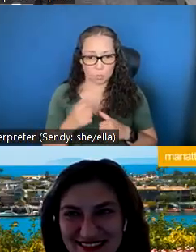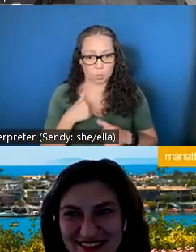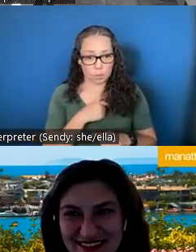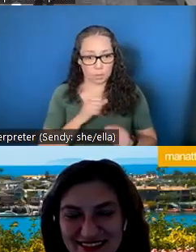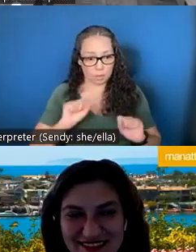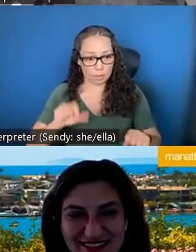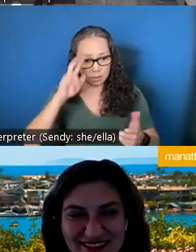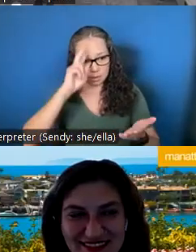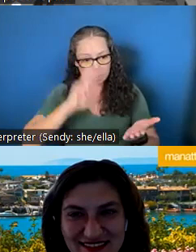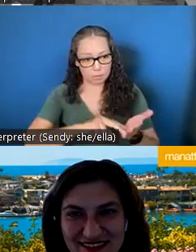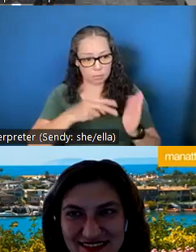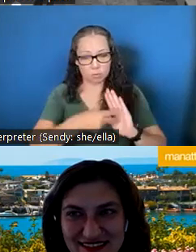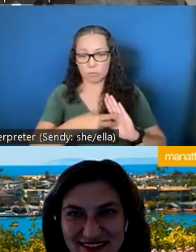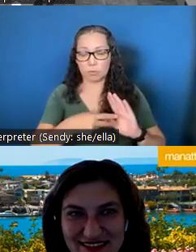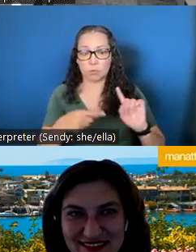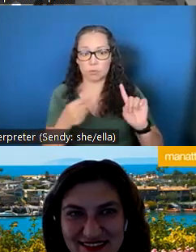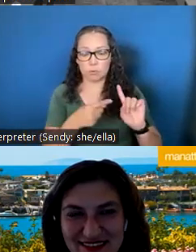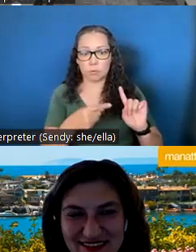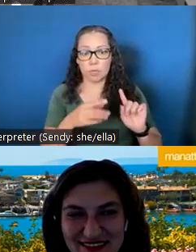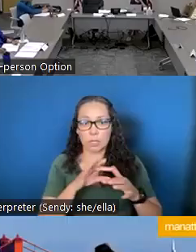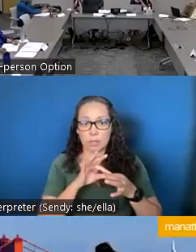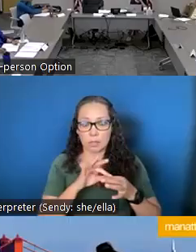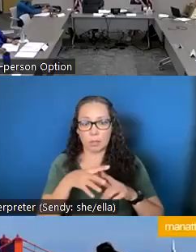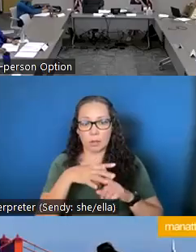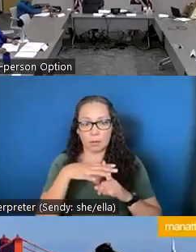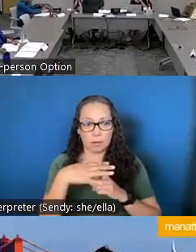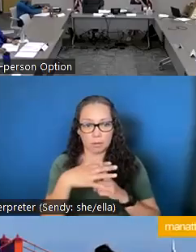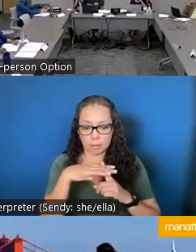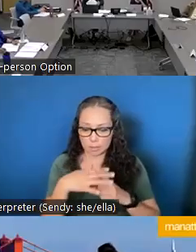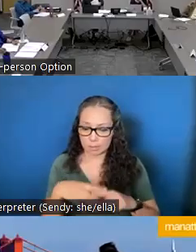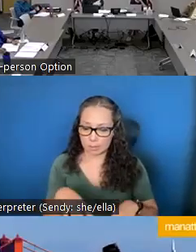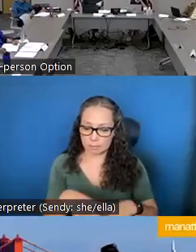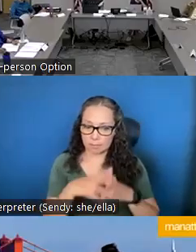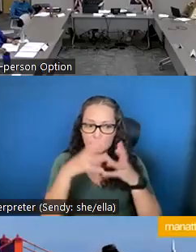some of these items especially in the context setting to be very just a lot more cryst clear